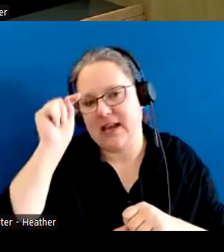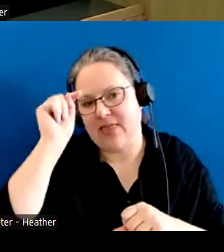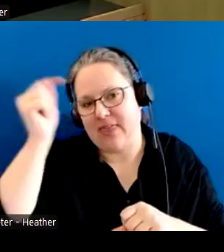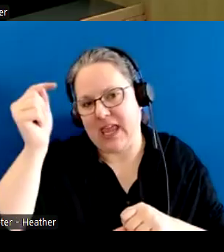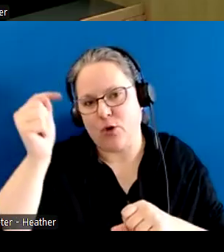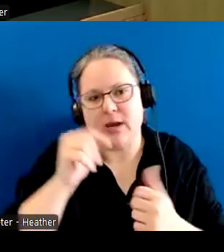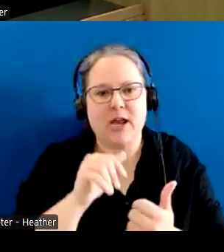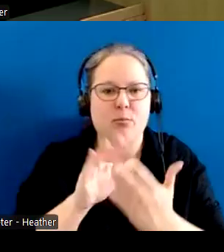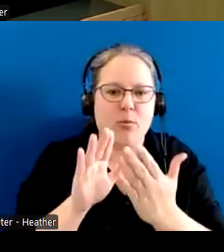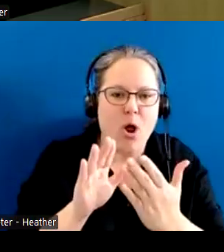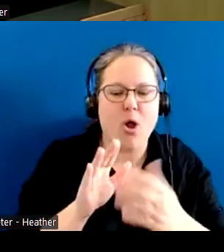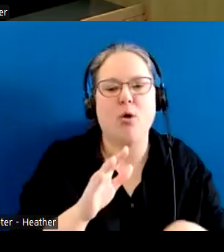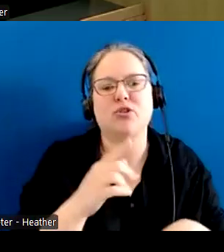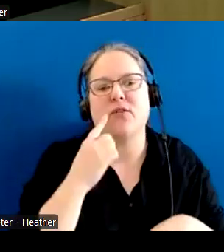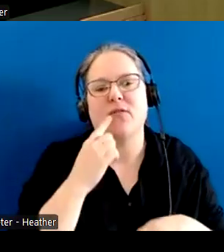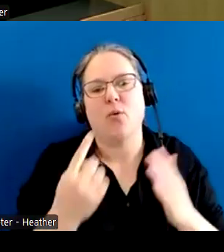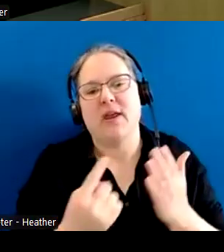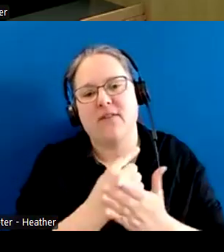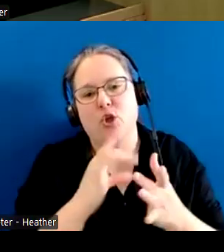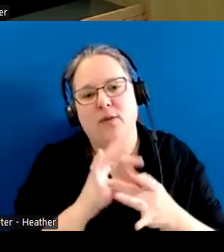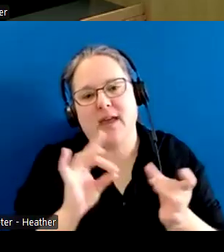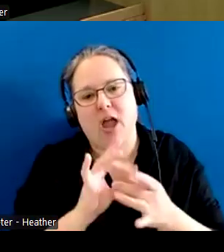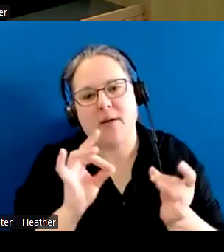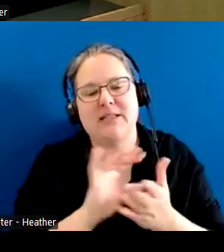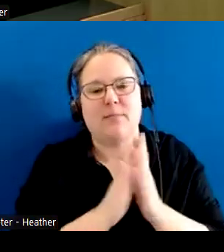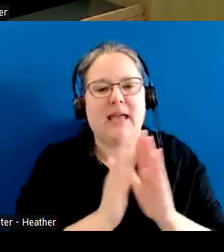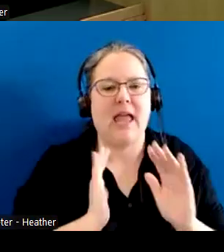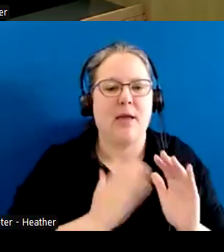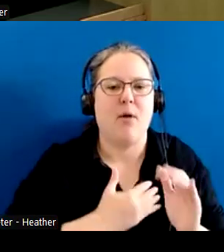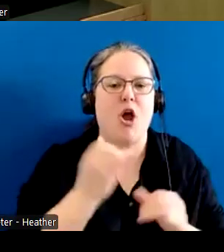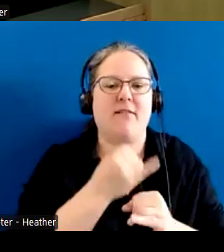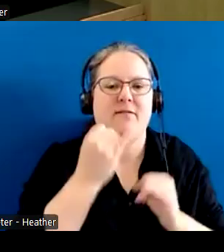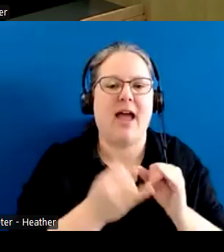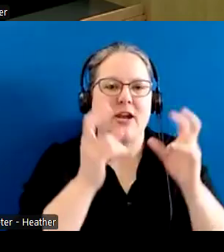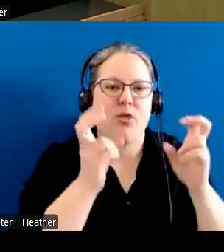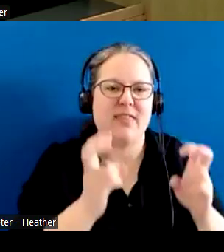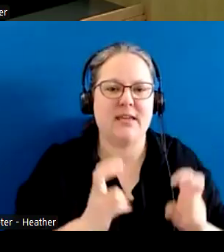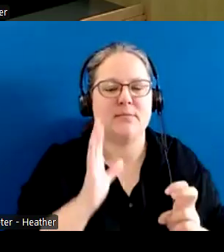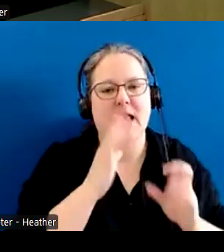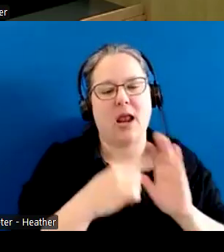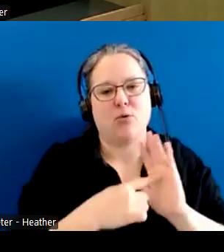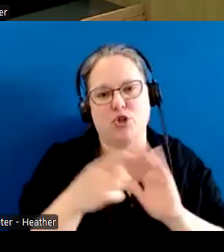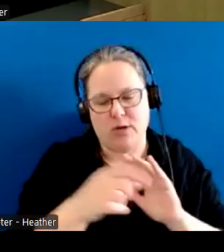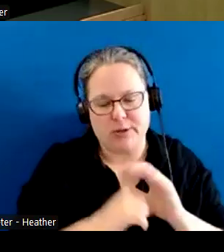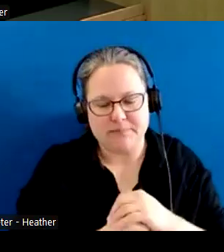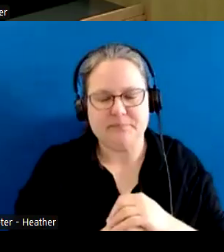you know review of the comments um which resulted in our final themes that I'm about to show you. Um